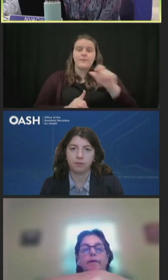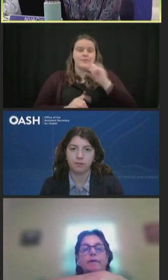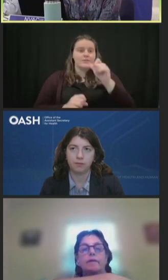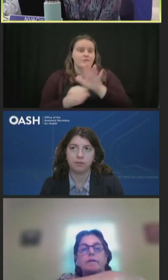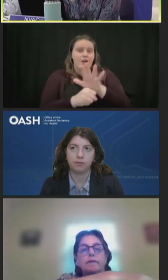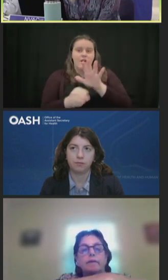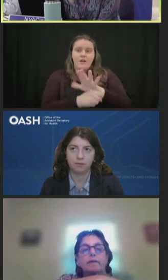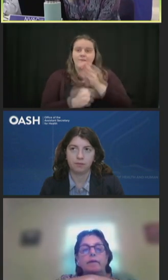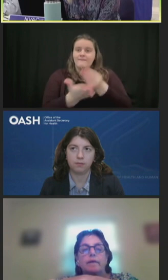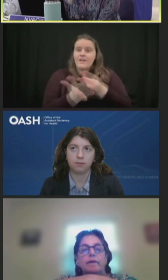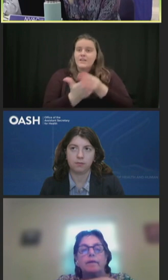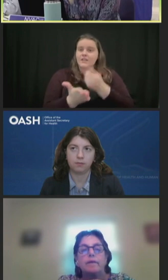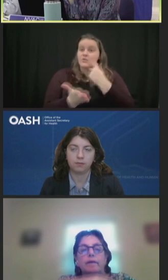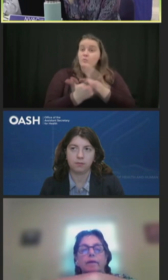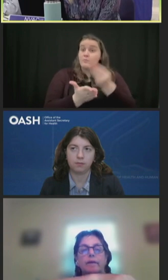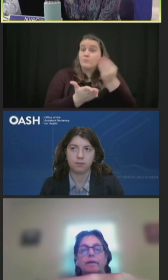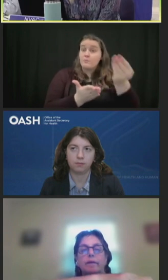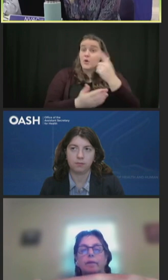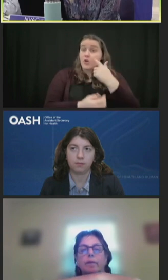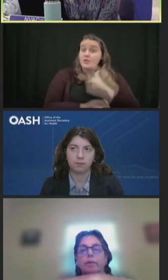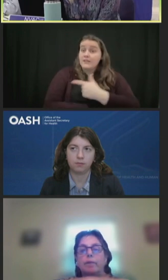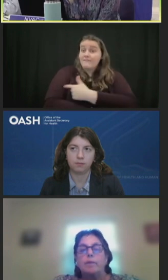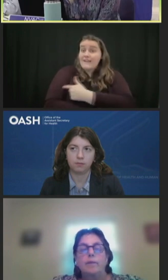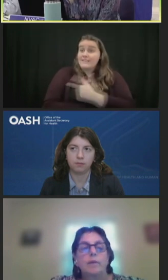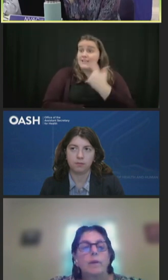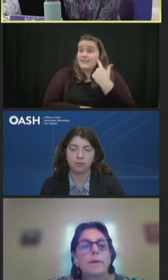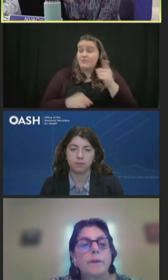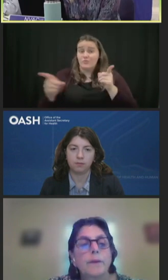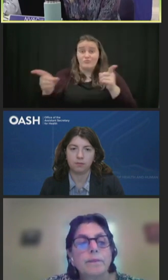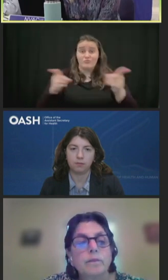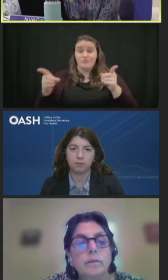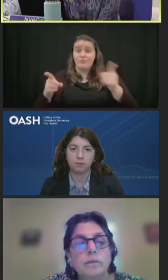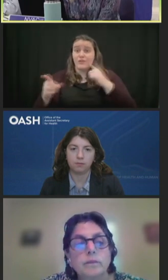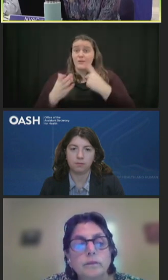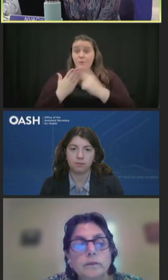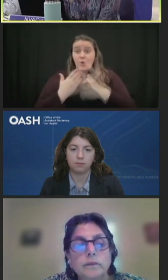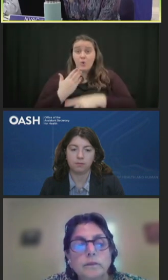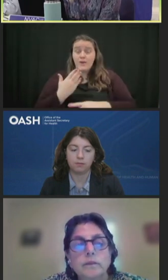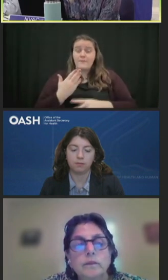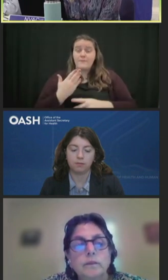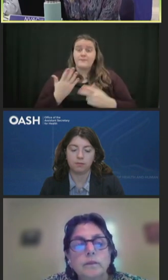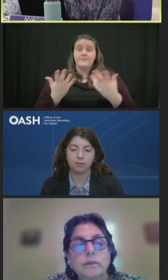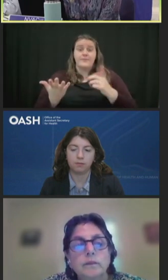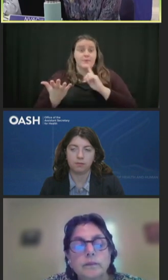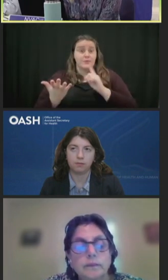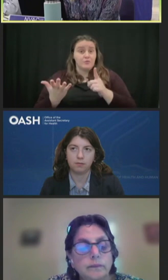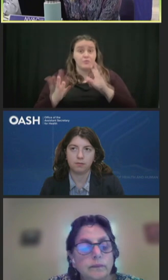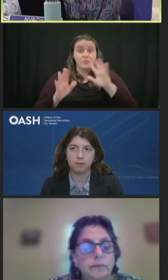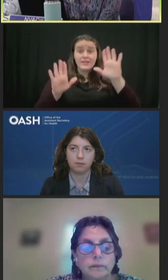to purchase the vaccine in these programs that are really great, doing great work,